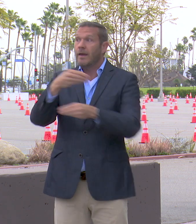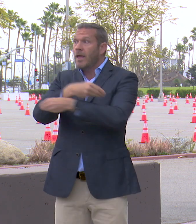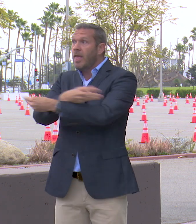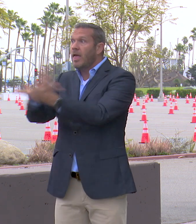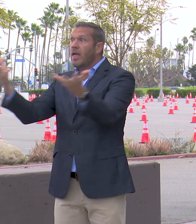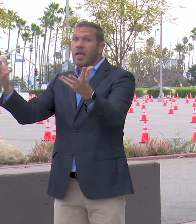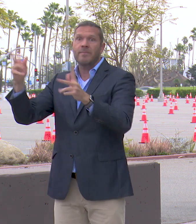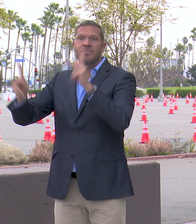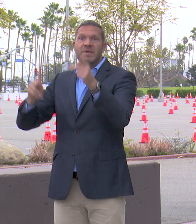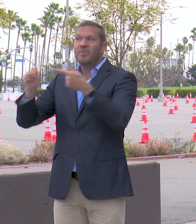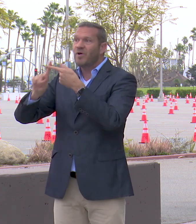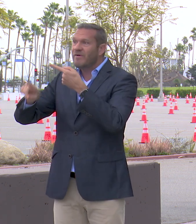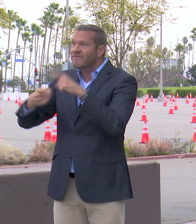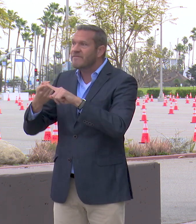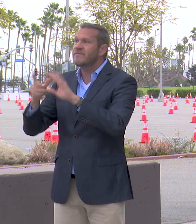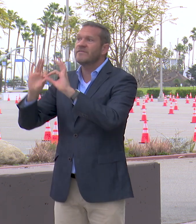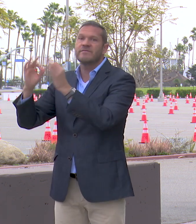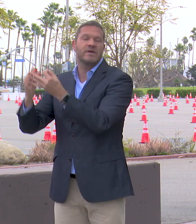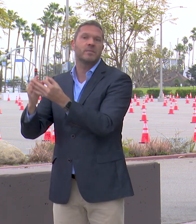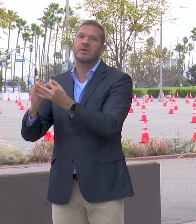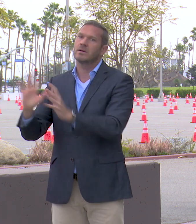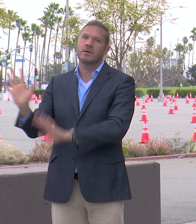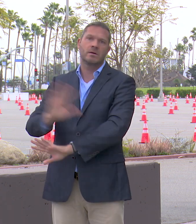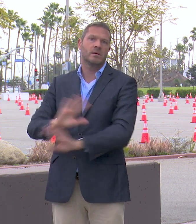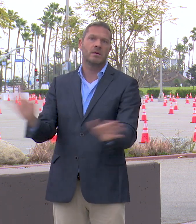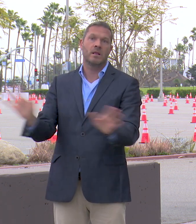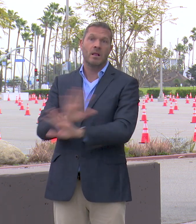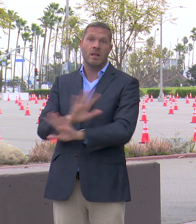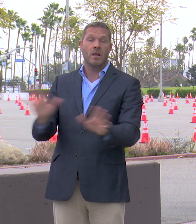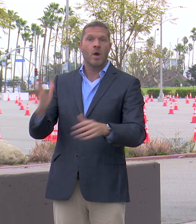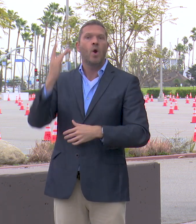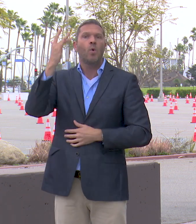If someone makes an appointment when it's not their turn, it causes longer waits for